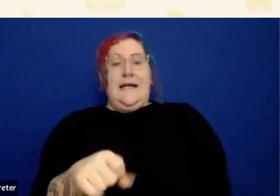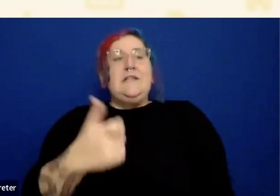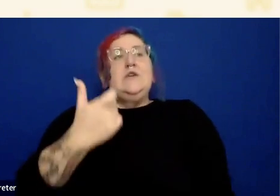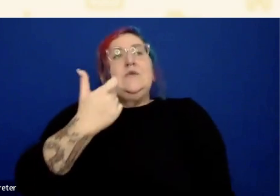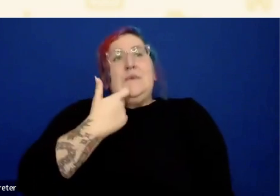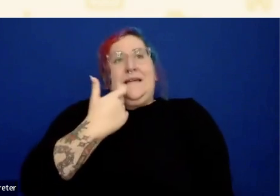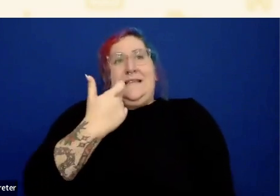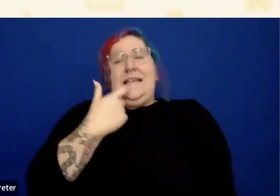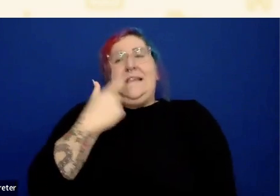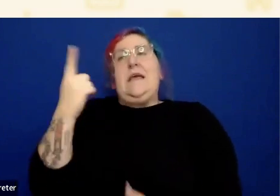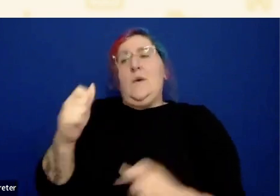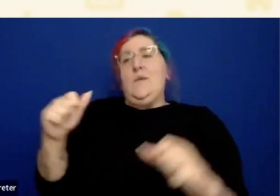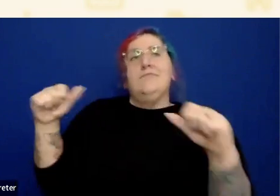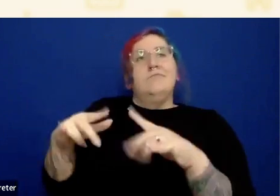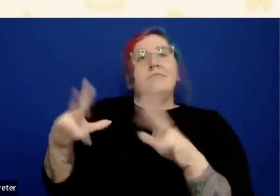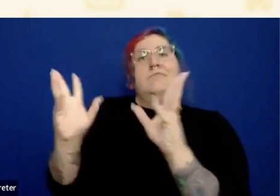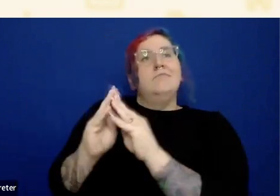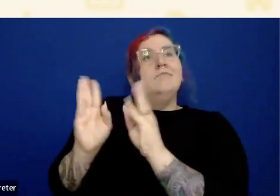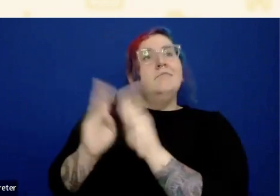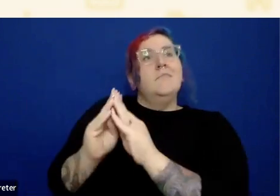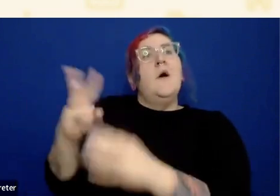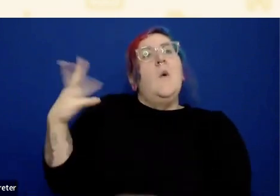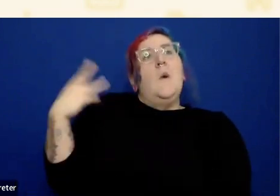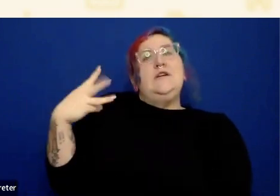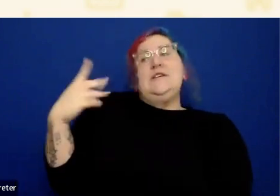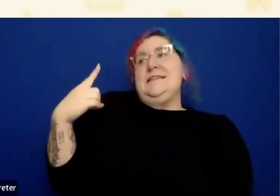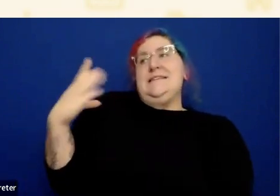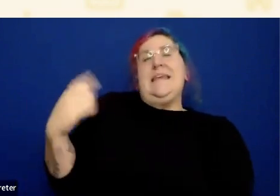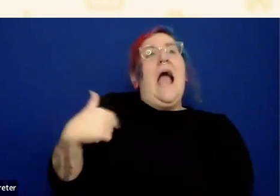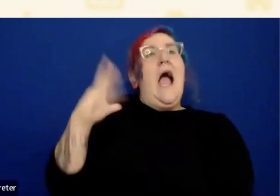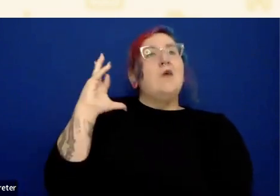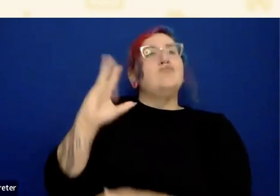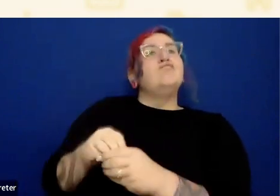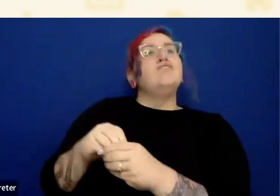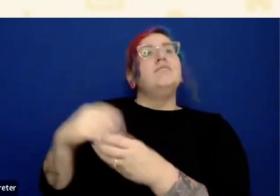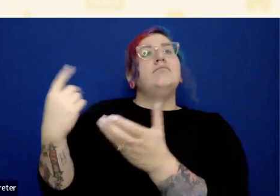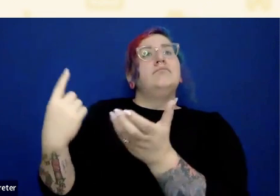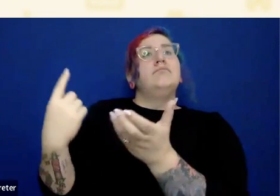I did participate in a conversation that was about embracing accessibility-first design,